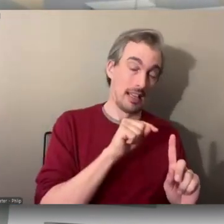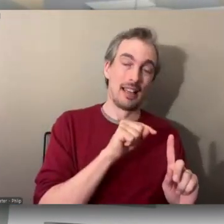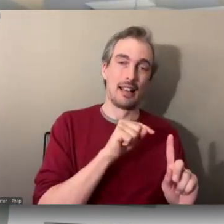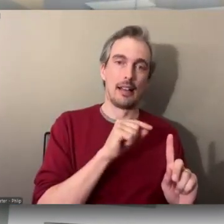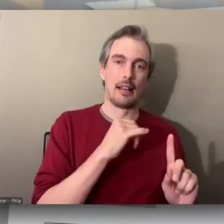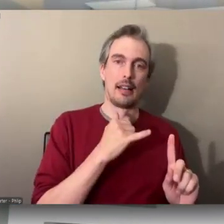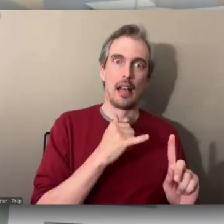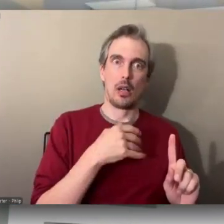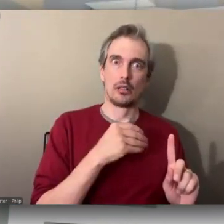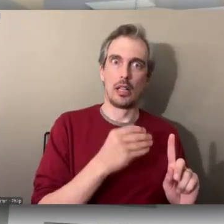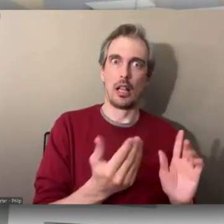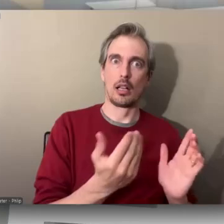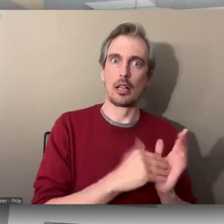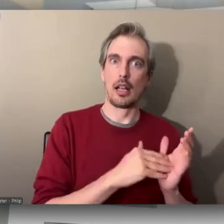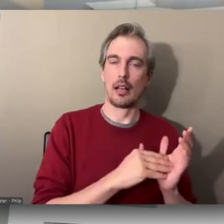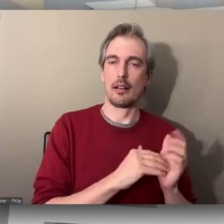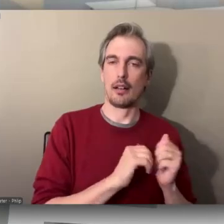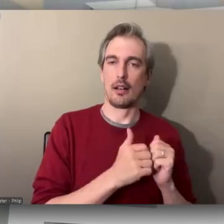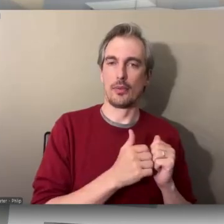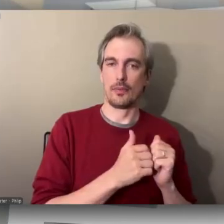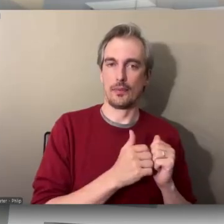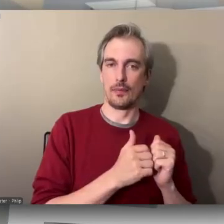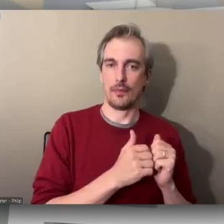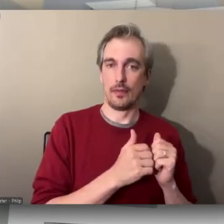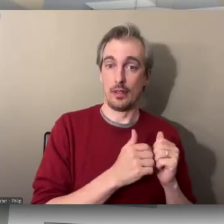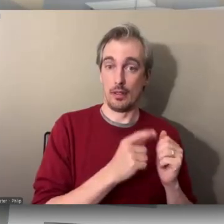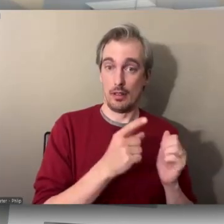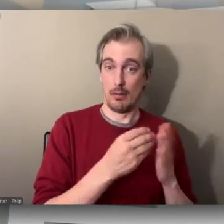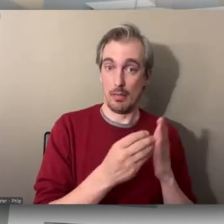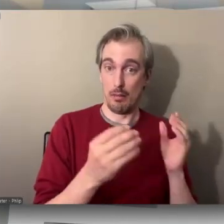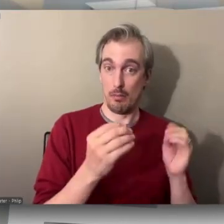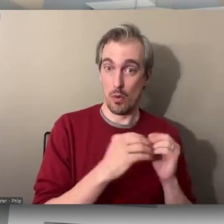ticket they're gonna buy? Was it a happy enough experience that they're gonna make a donation